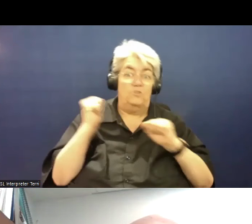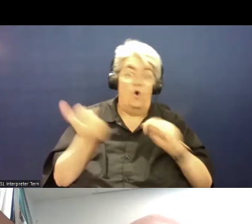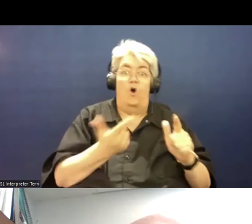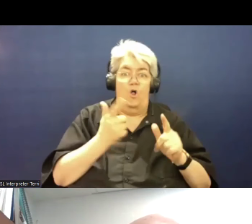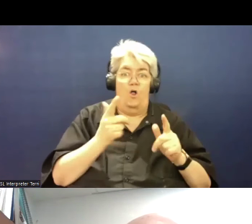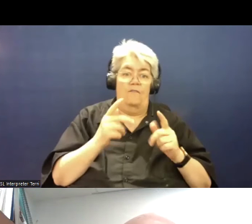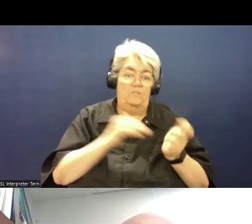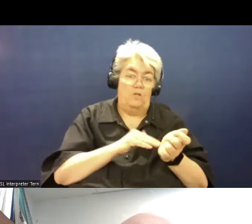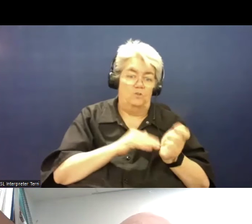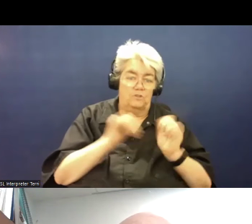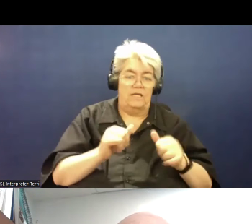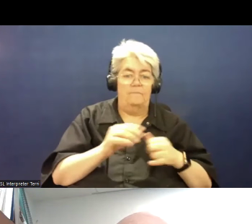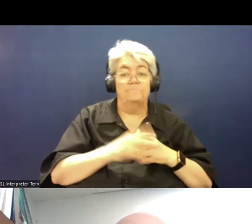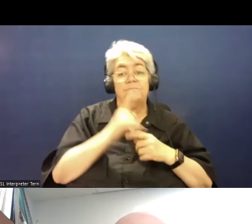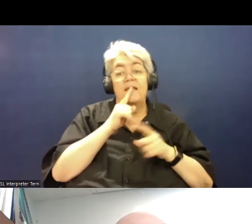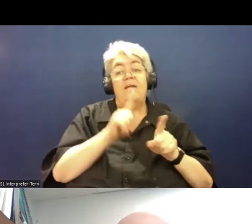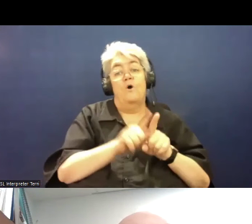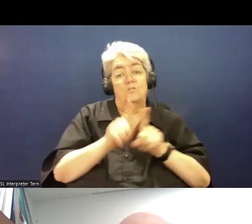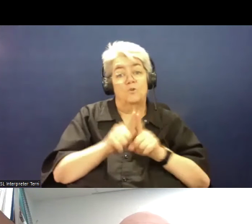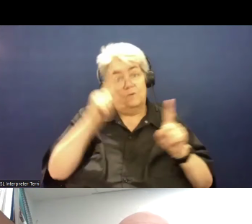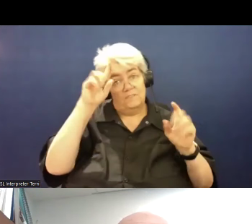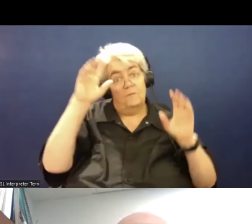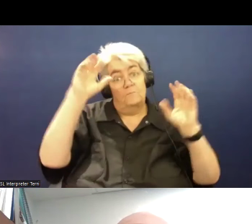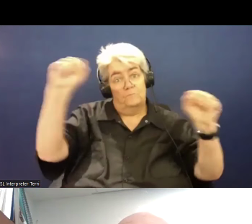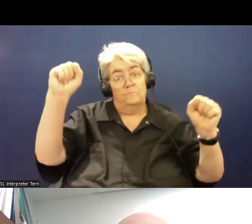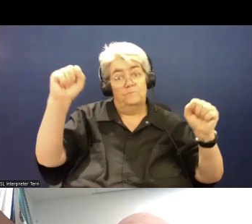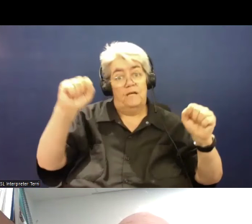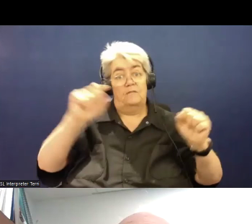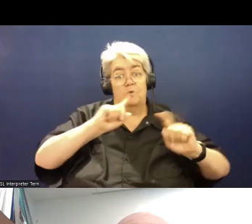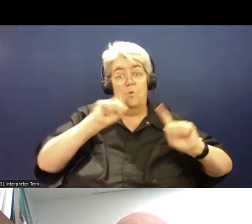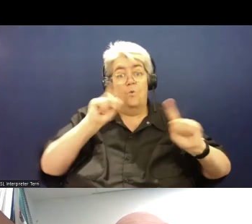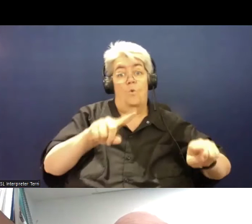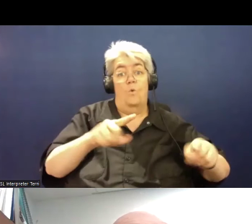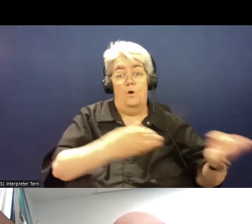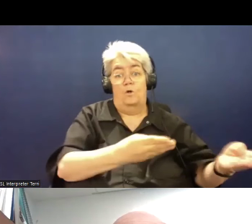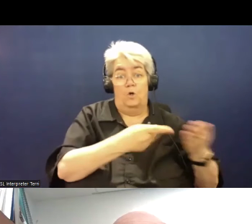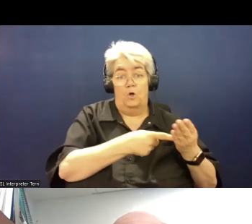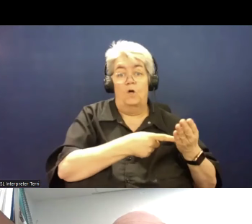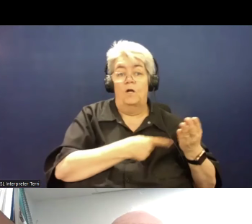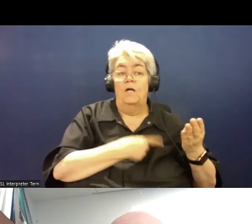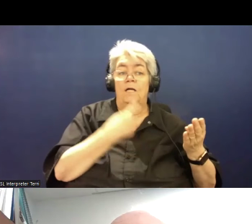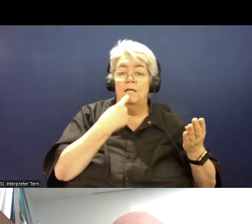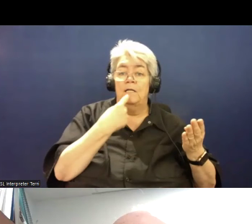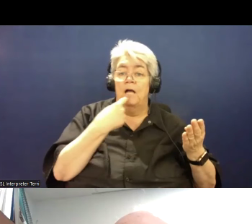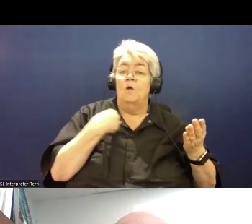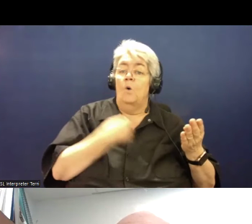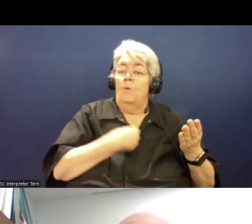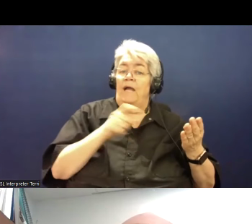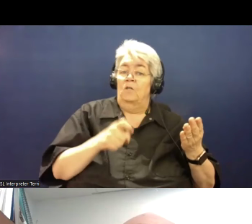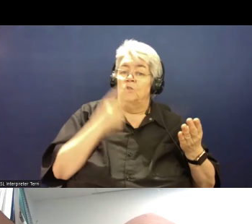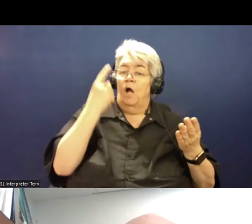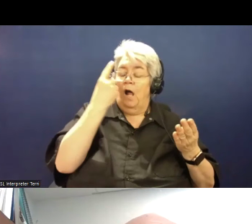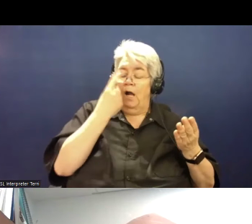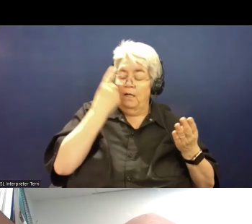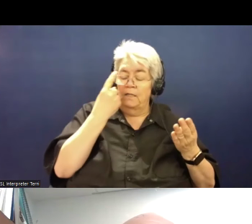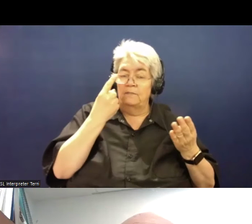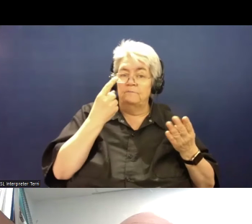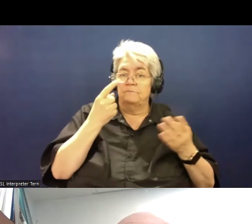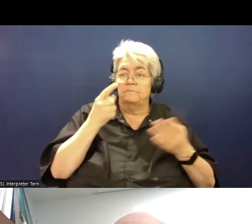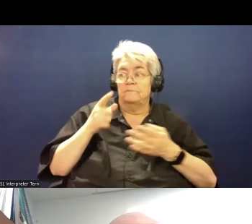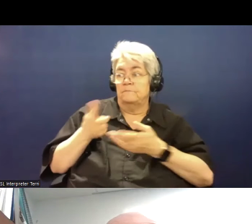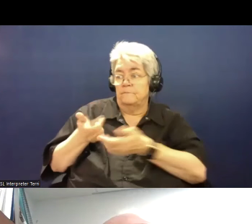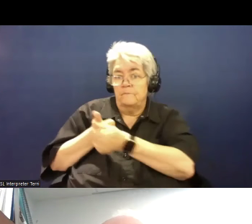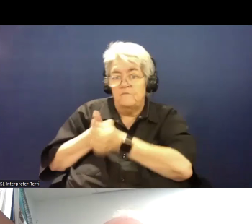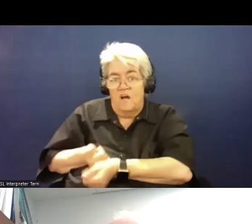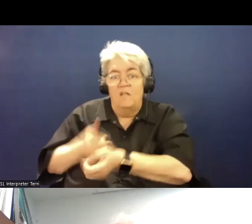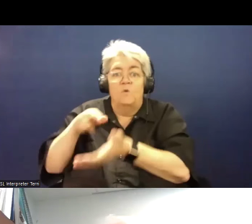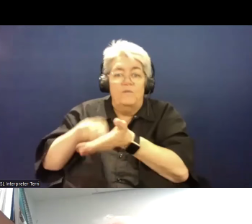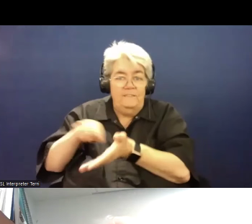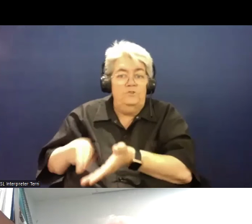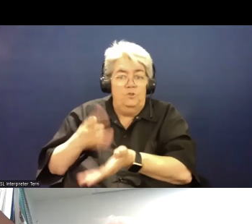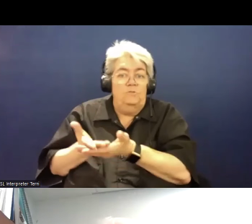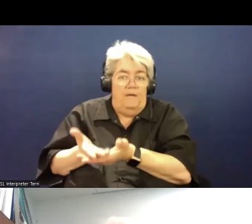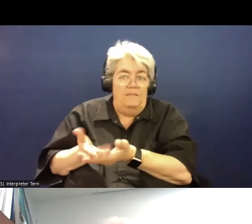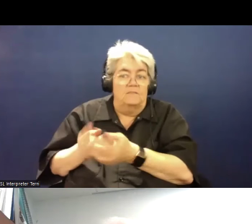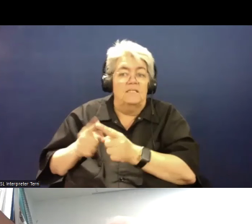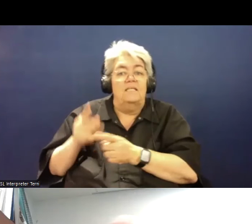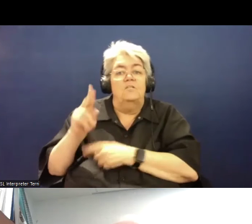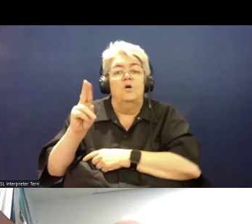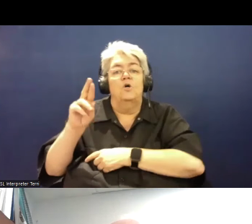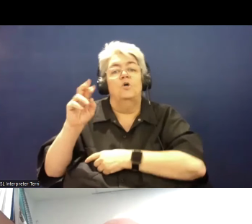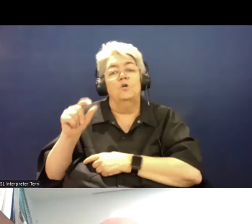AS PART OF THE ORDER, TO SPEAK TO THE USE OF SUICIDE PREVENTION IN URGENT CARE CENTERS AND